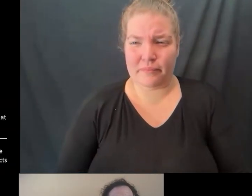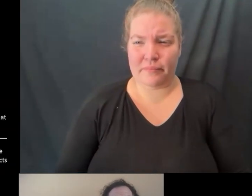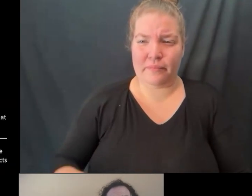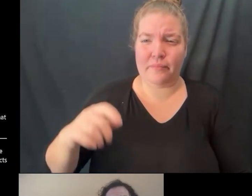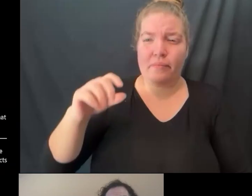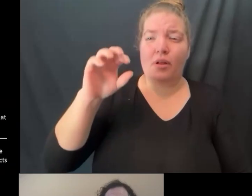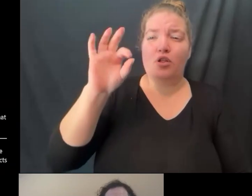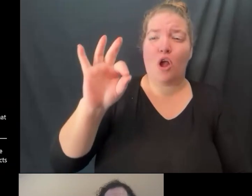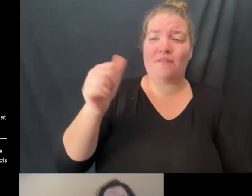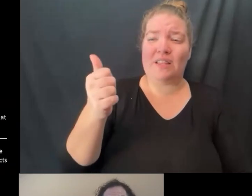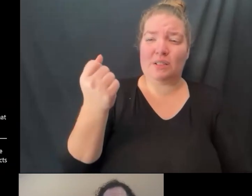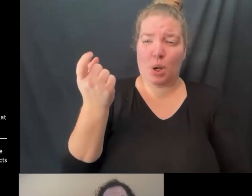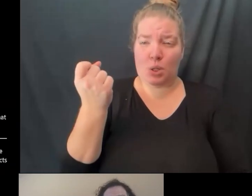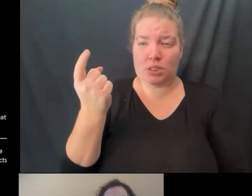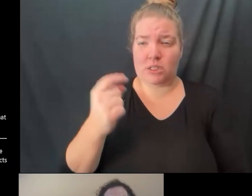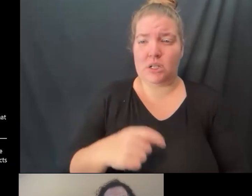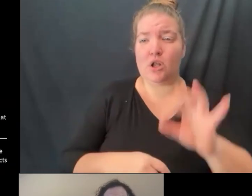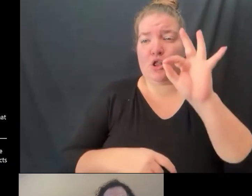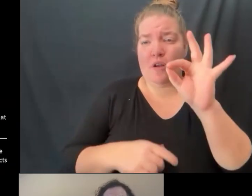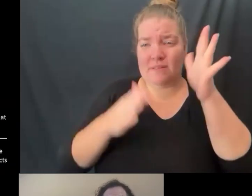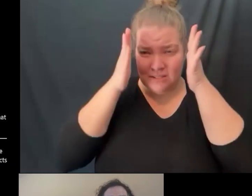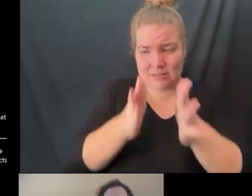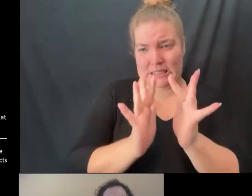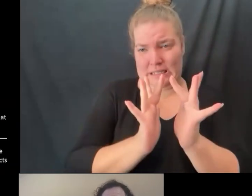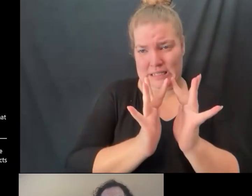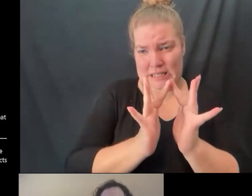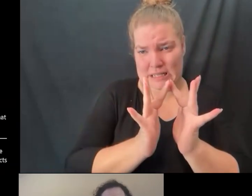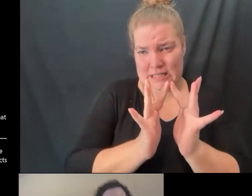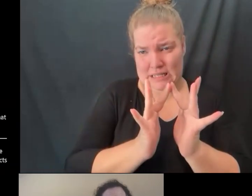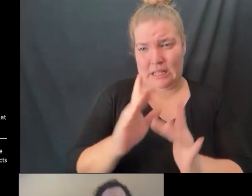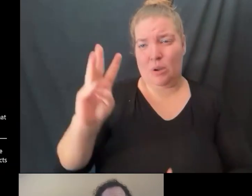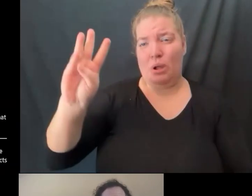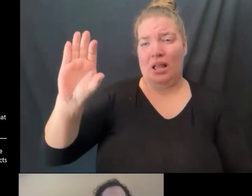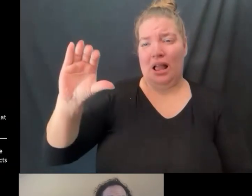Now, Clause 9, Clause 10 and Clause 11. Well, for Clause 9, which is for websites,